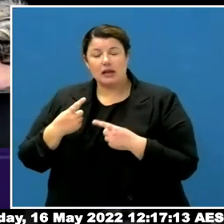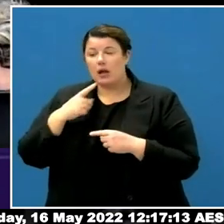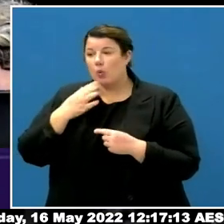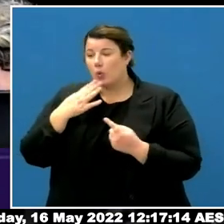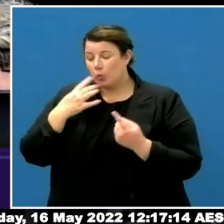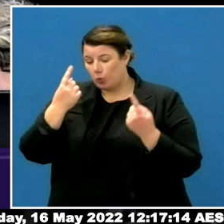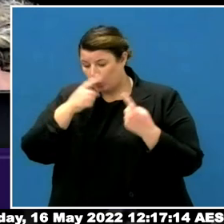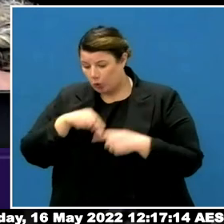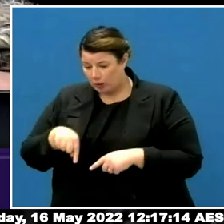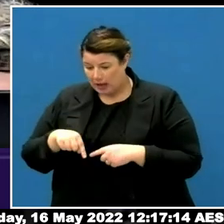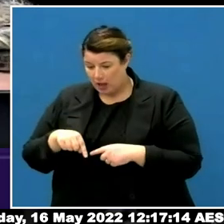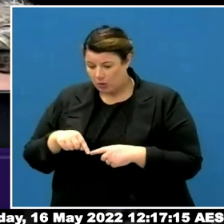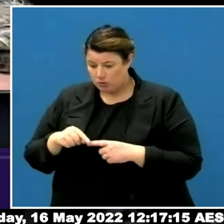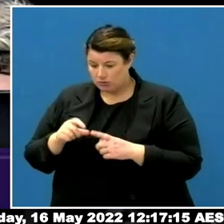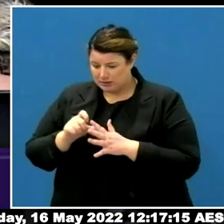Yeah, you couldn't understand them at all.